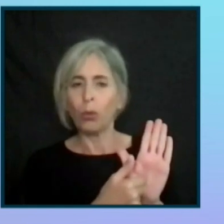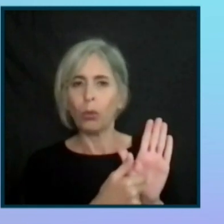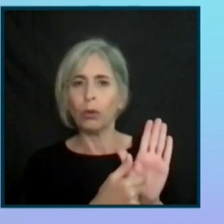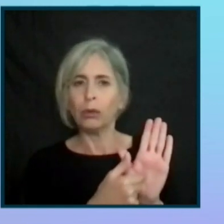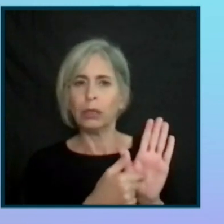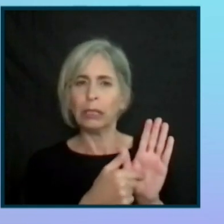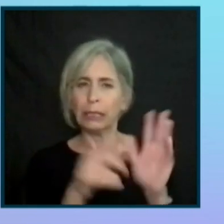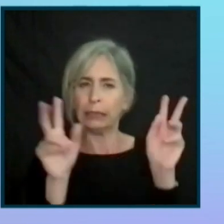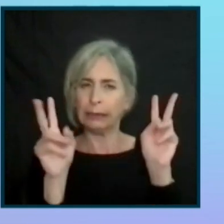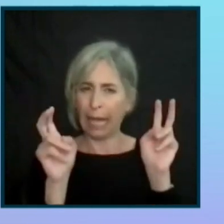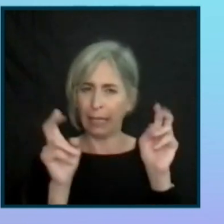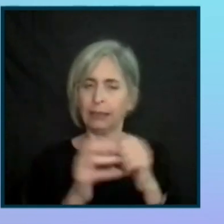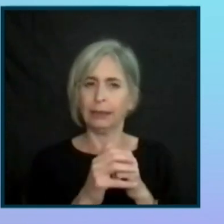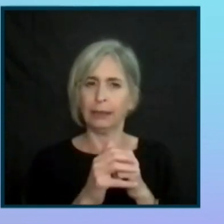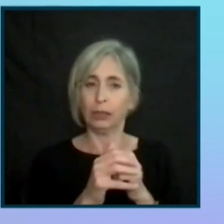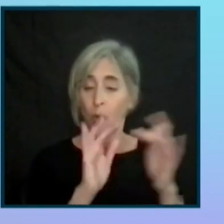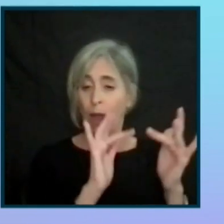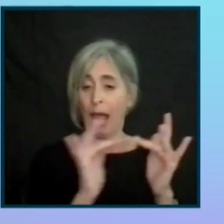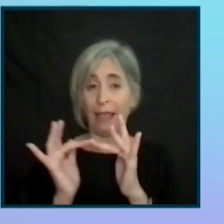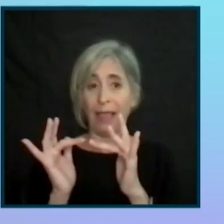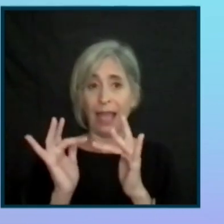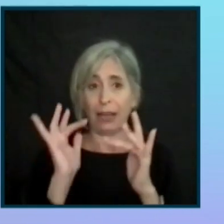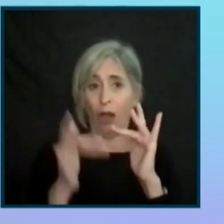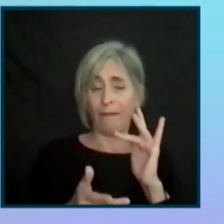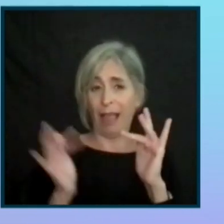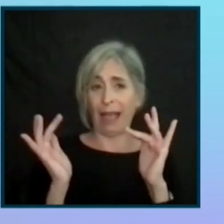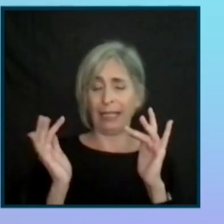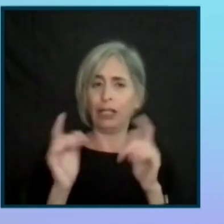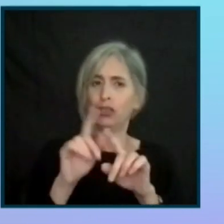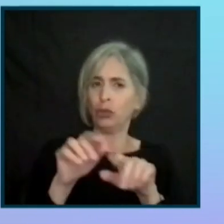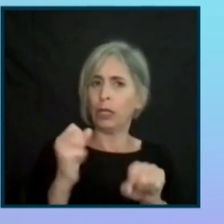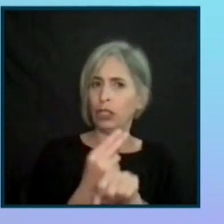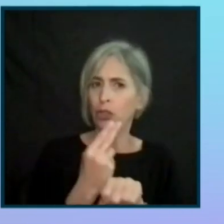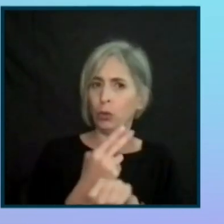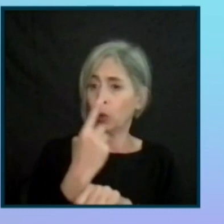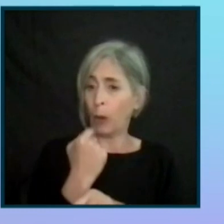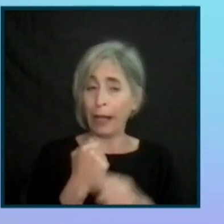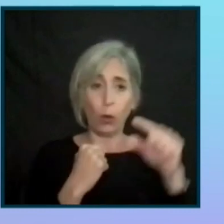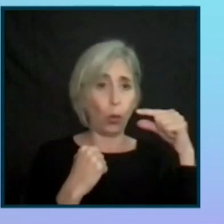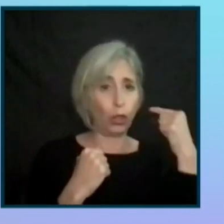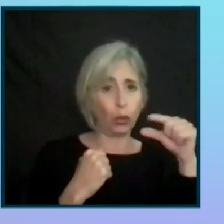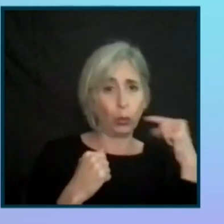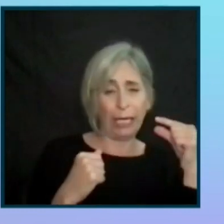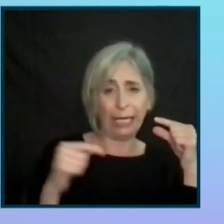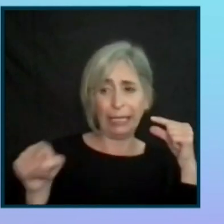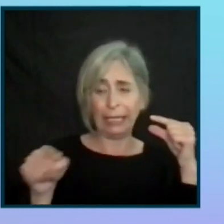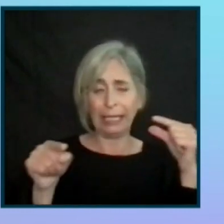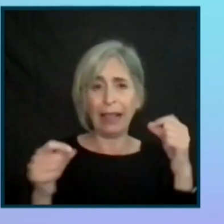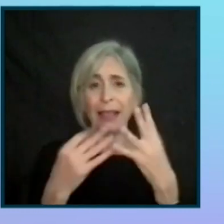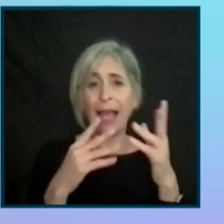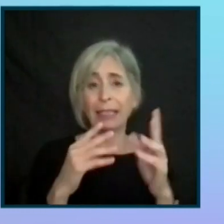So when you go online, offline, you typically will use red or green and there's a lot of folks who are color blind,